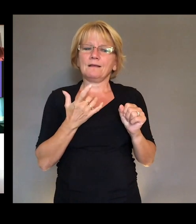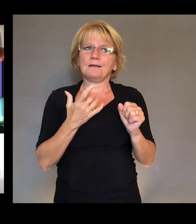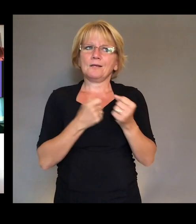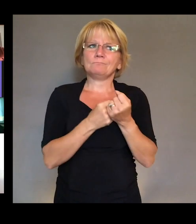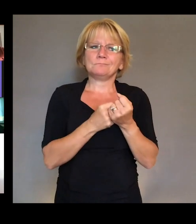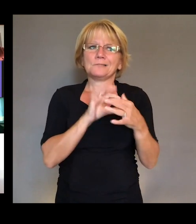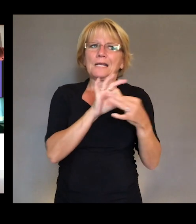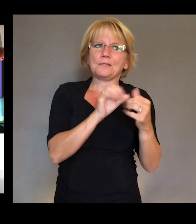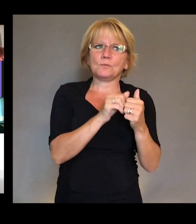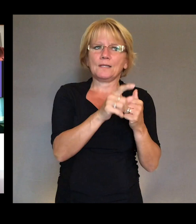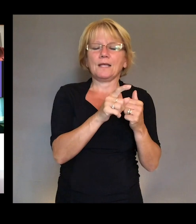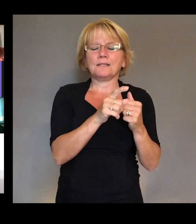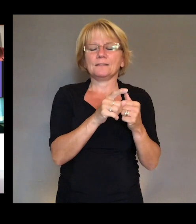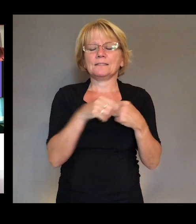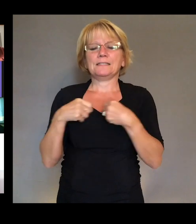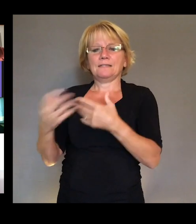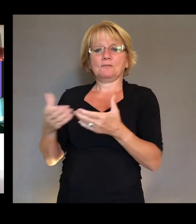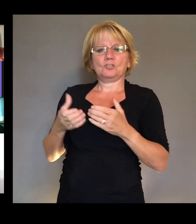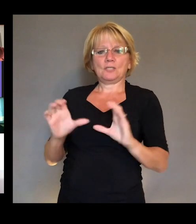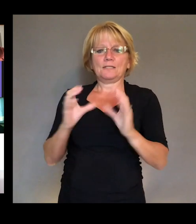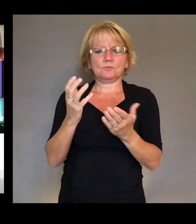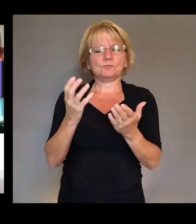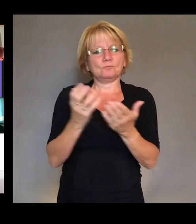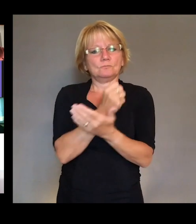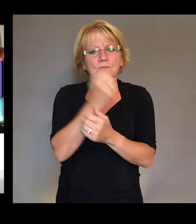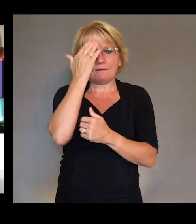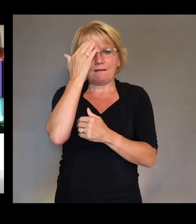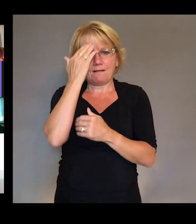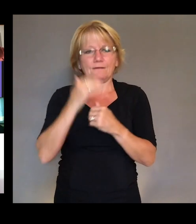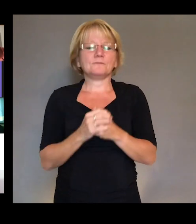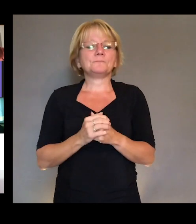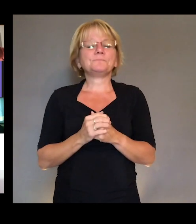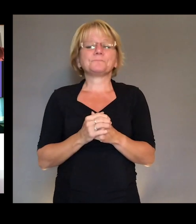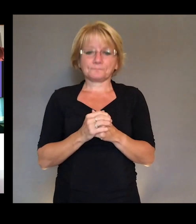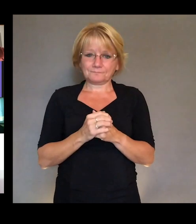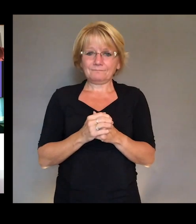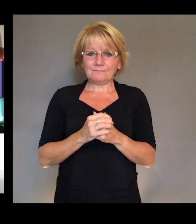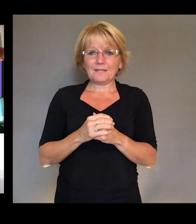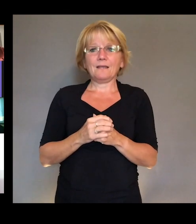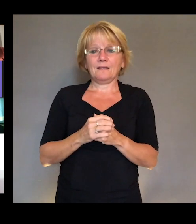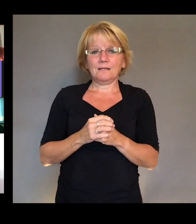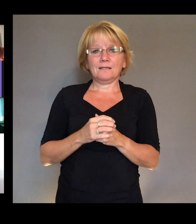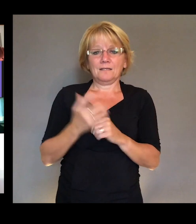it gives them a fair chance to begin to acquire knowledge. And I would echo a lot of the other strategies